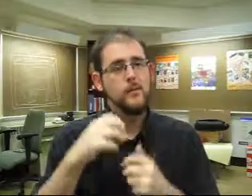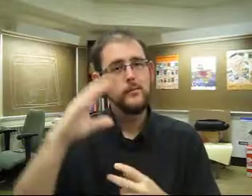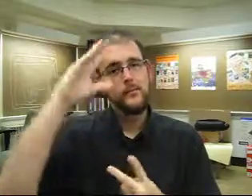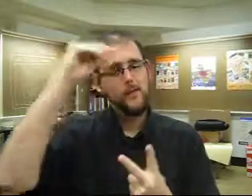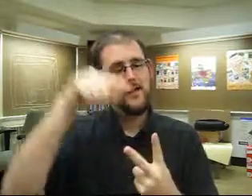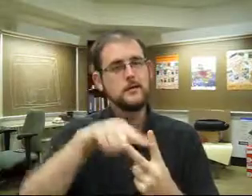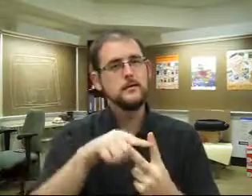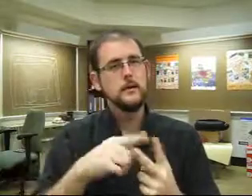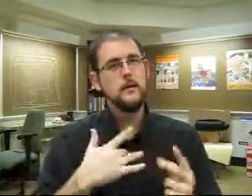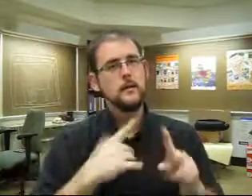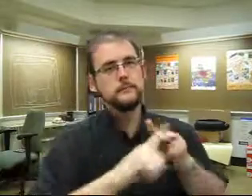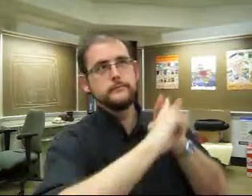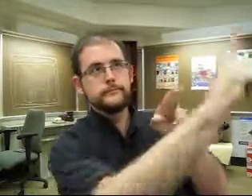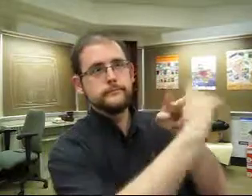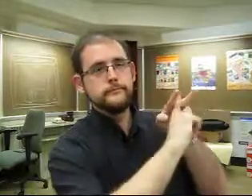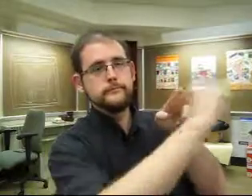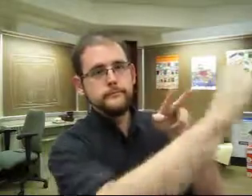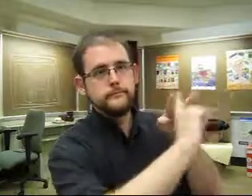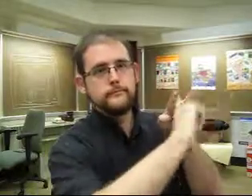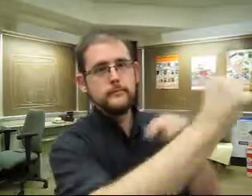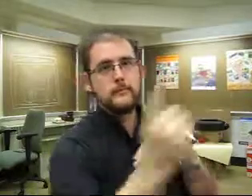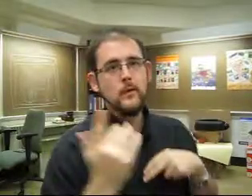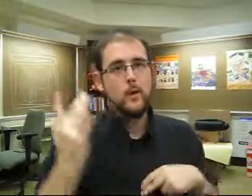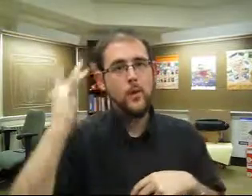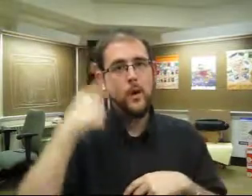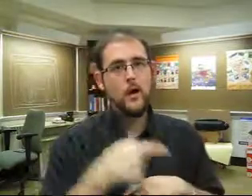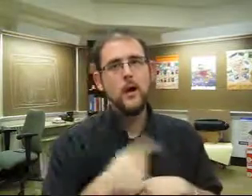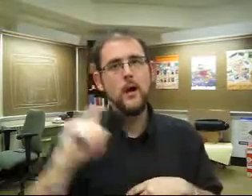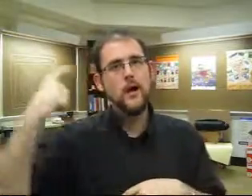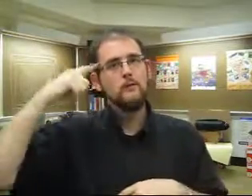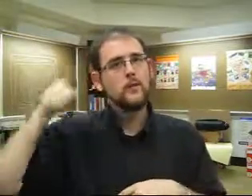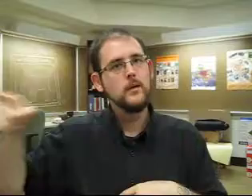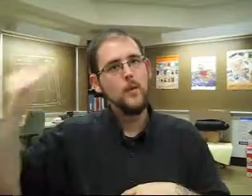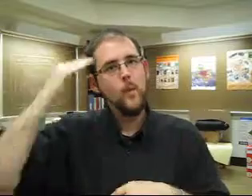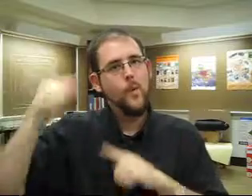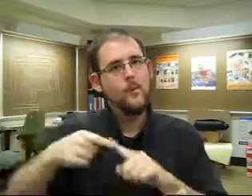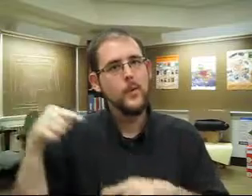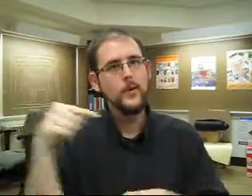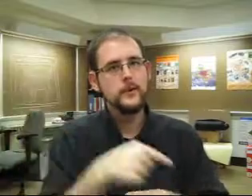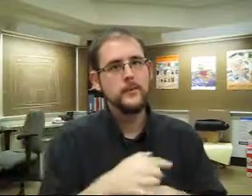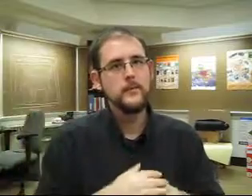The problem is that the man keeps having to disappear -- the government is aware